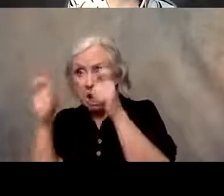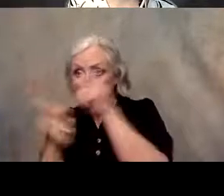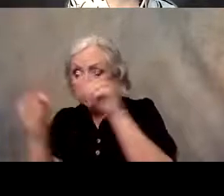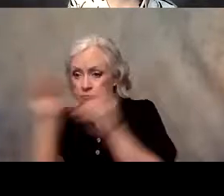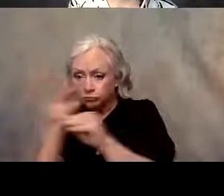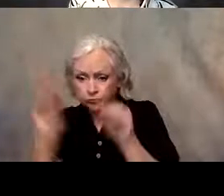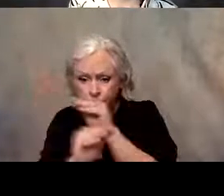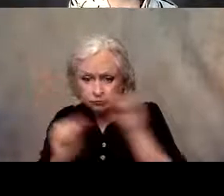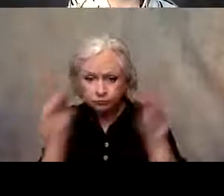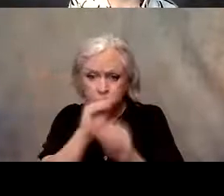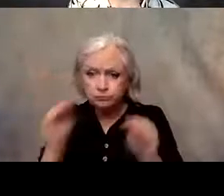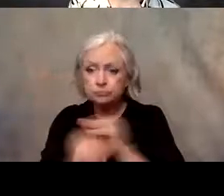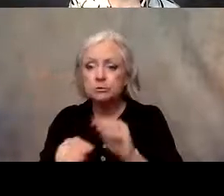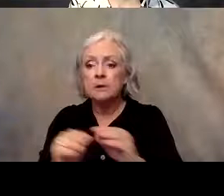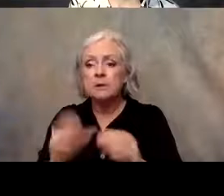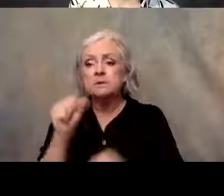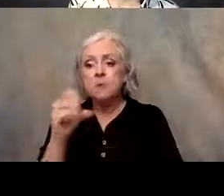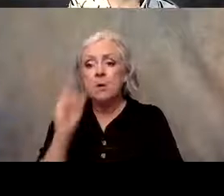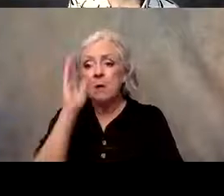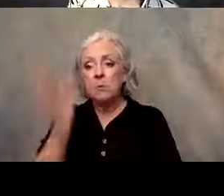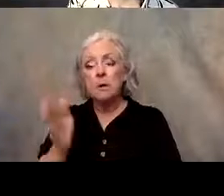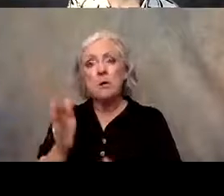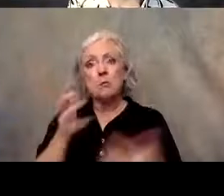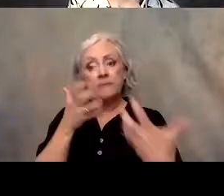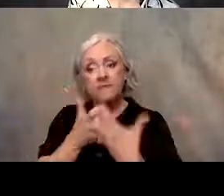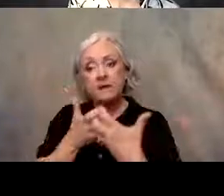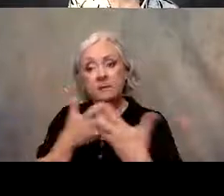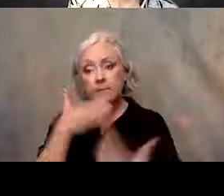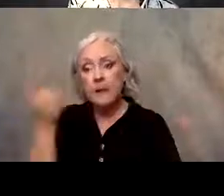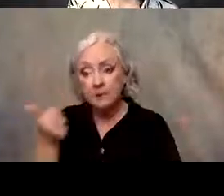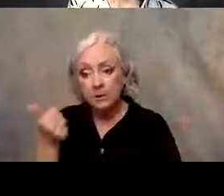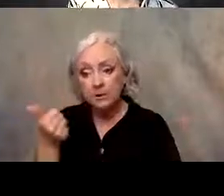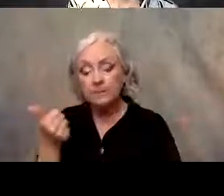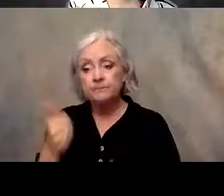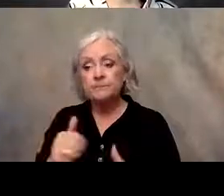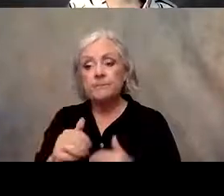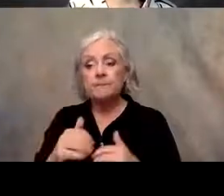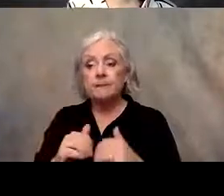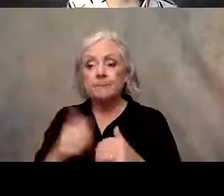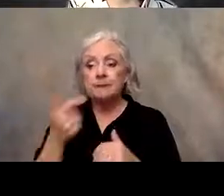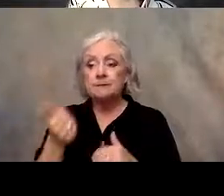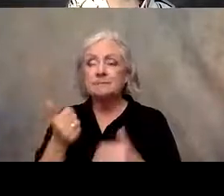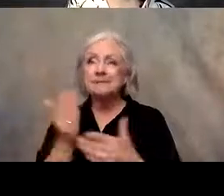that's going to accommodate that better. Because of the way we have some constraints with subtitling,